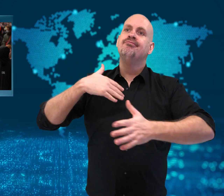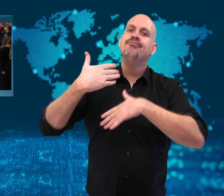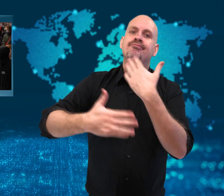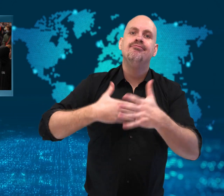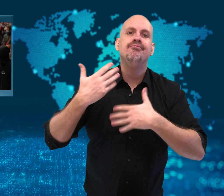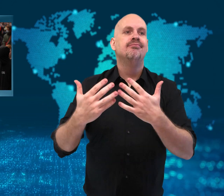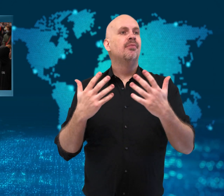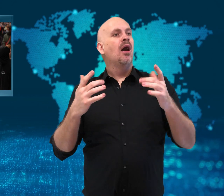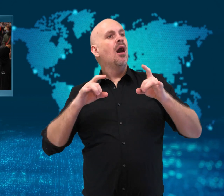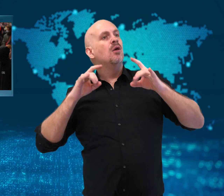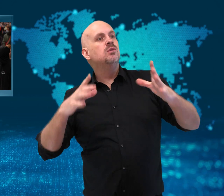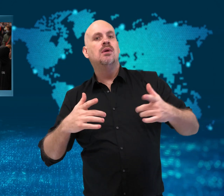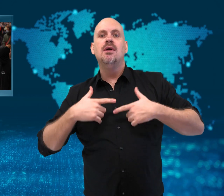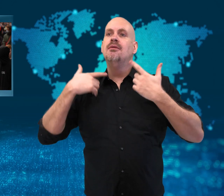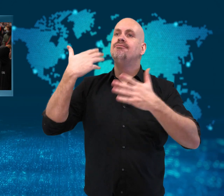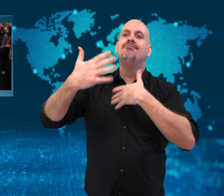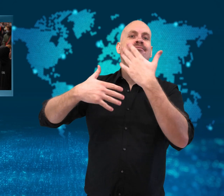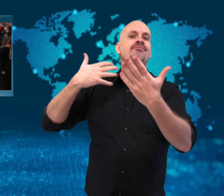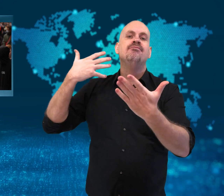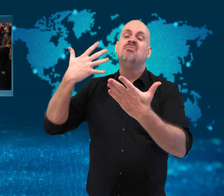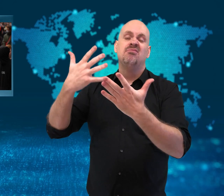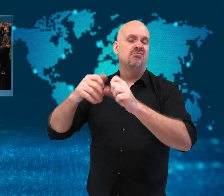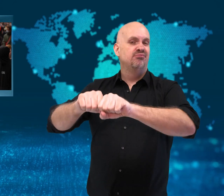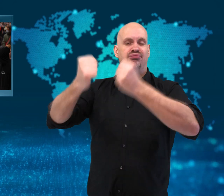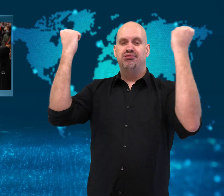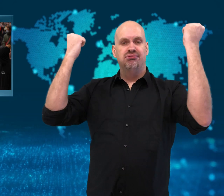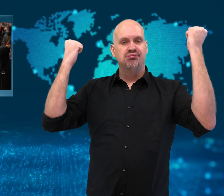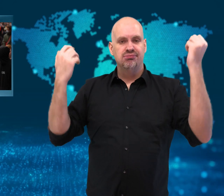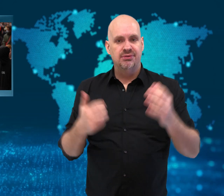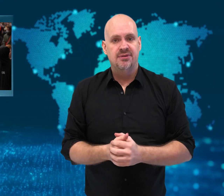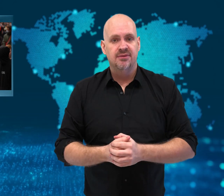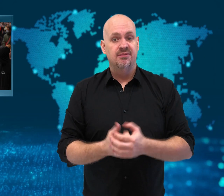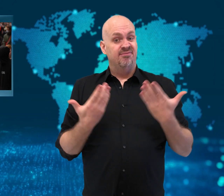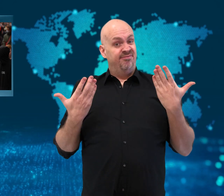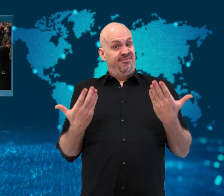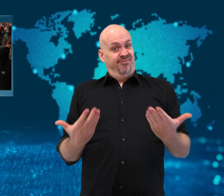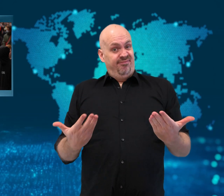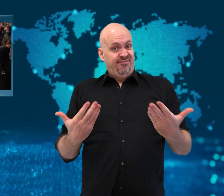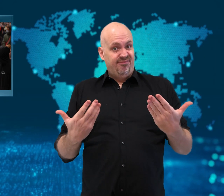thousands of years before Europeans arrived.